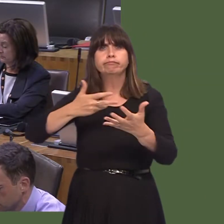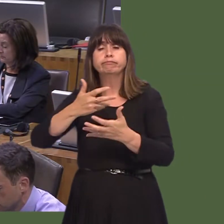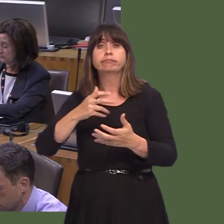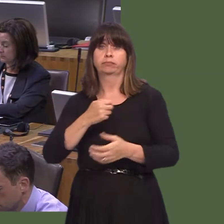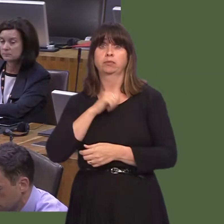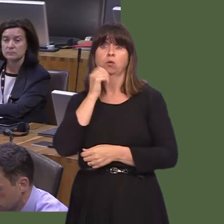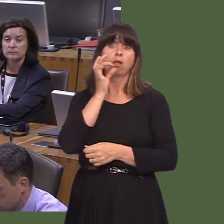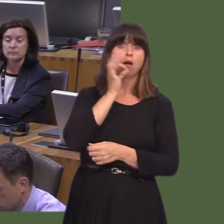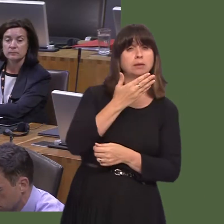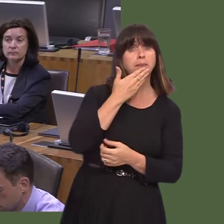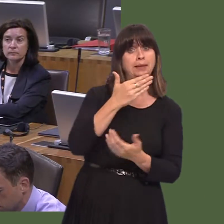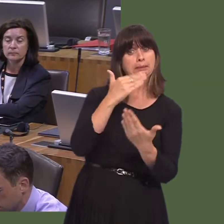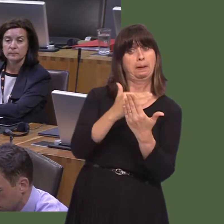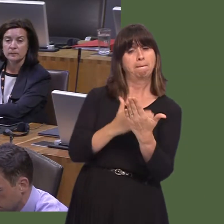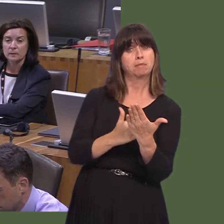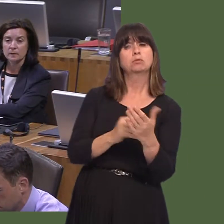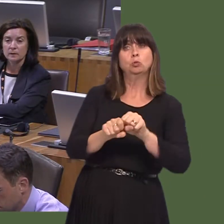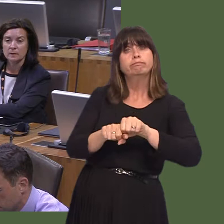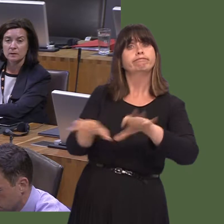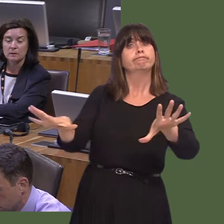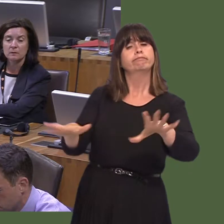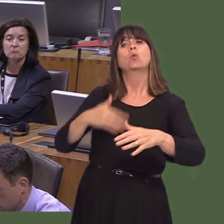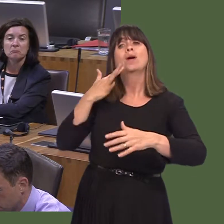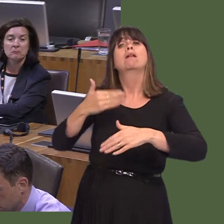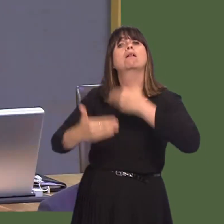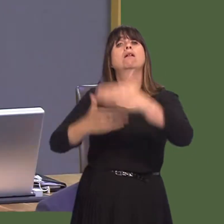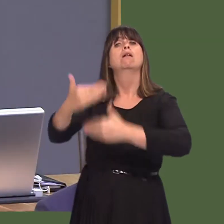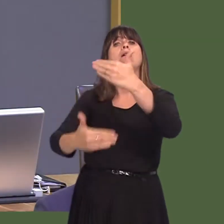I will ask for a written statement to be published, to update Members on developments as they progress.